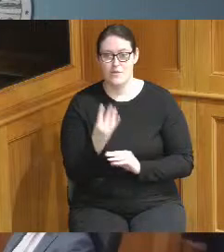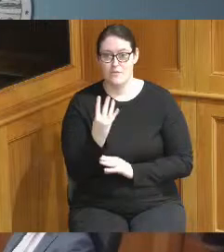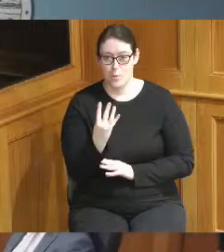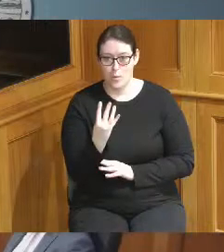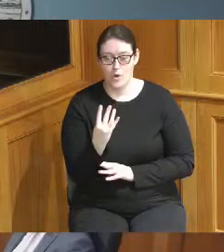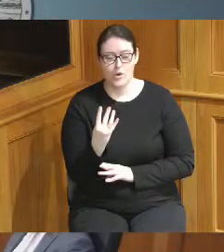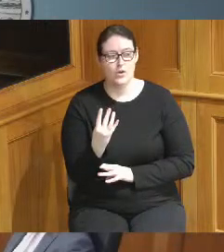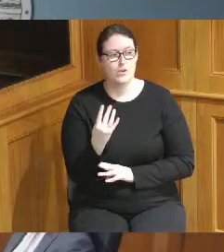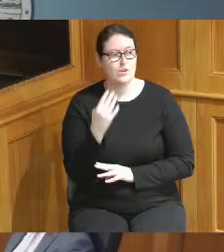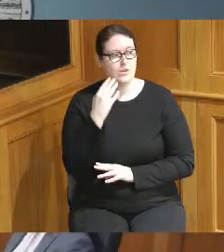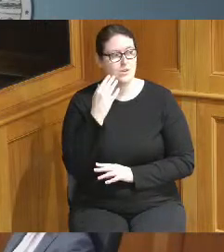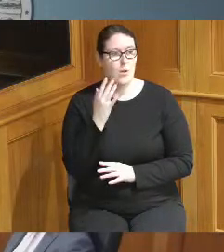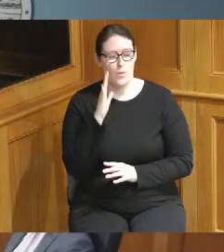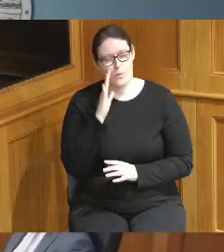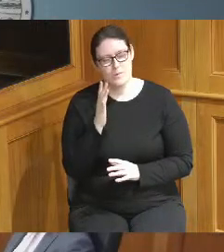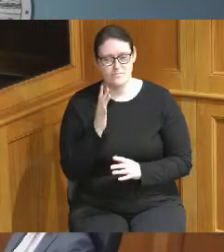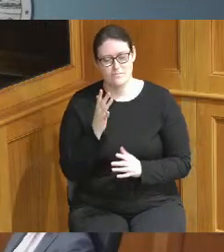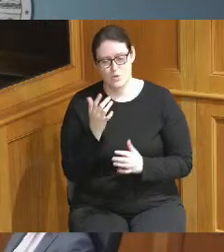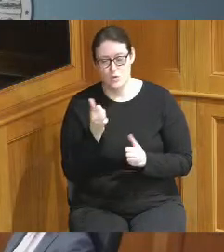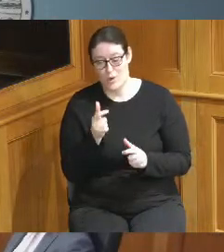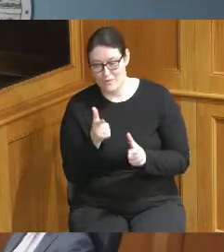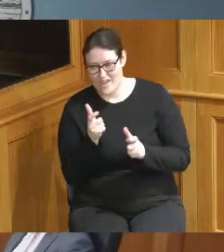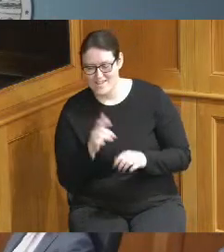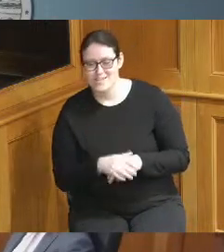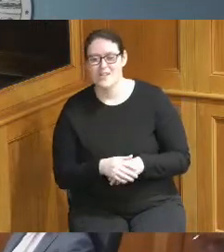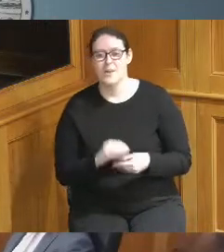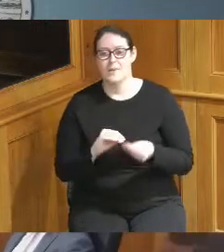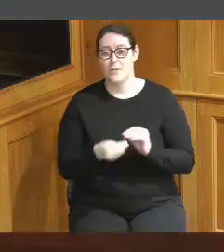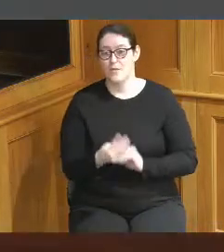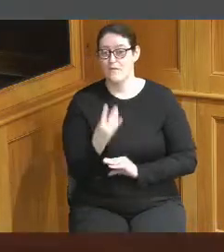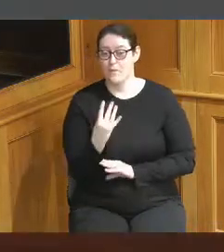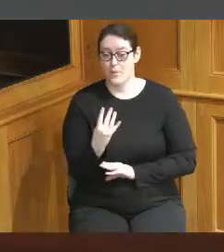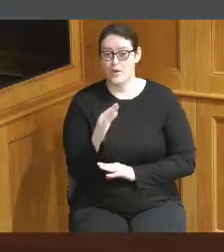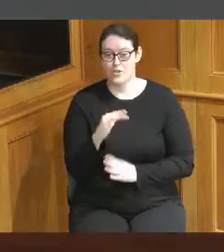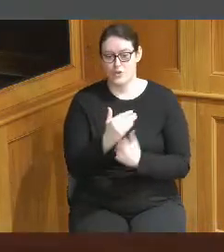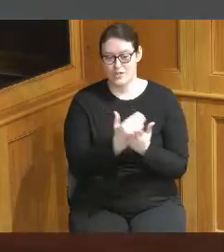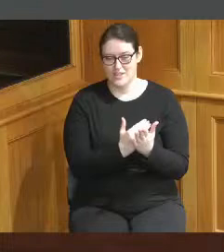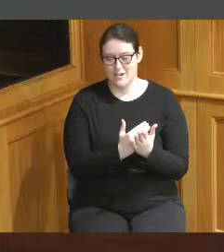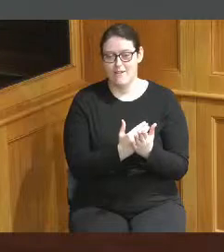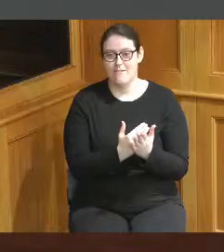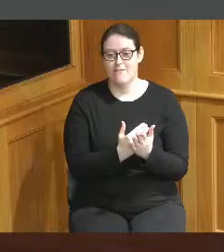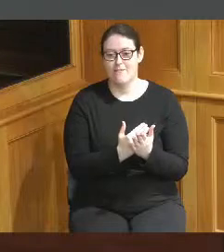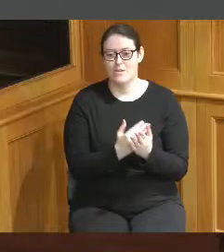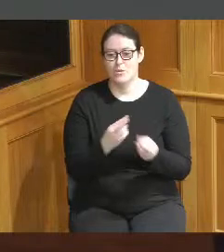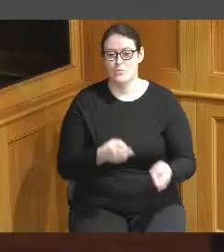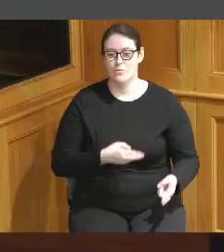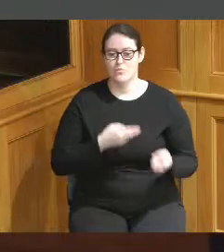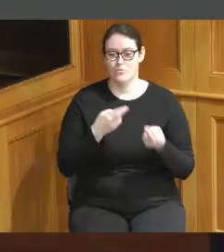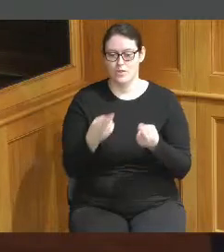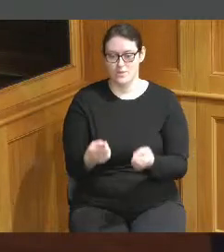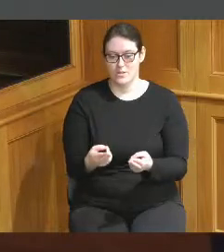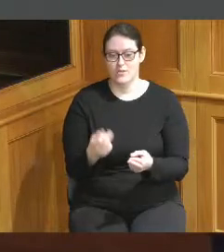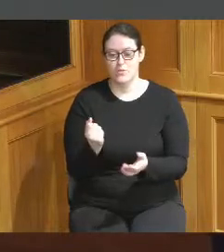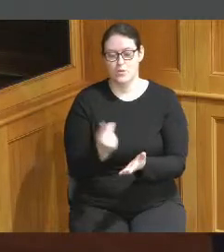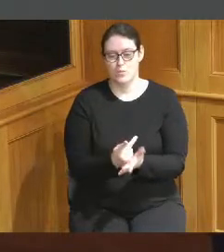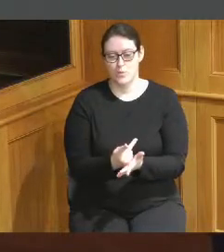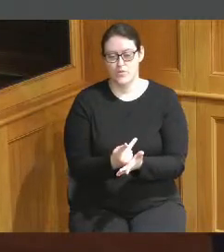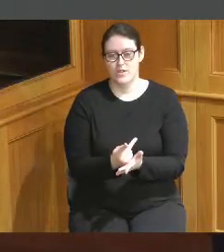do a proclamation at the event so it was so great we had a proclamation from our County and then we